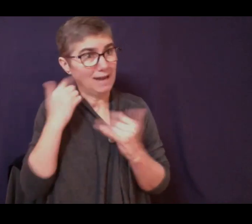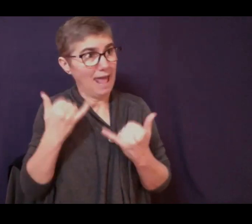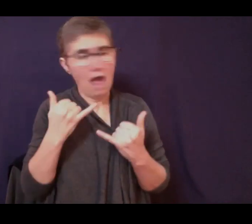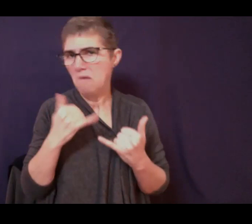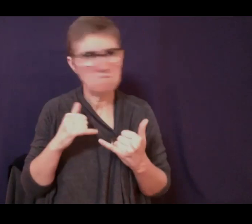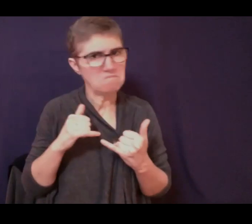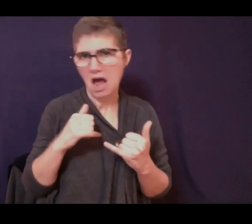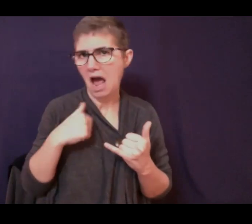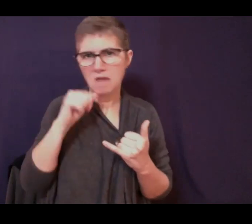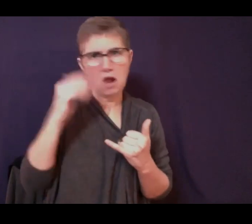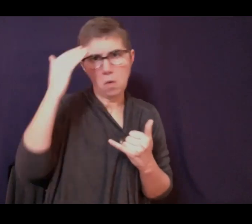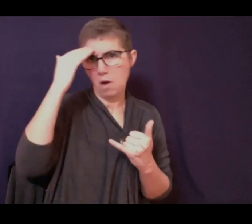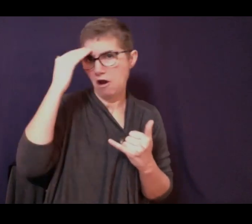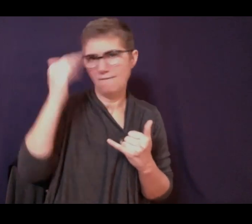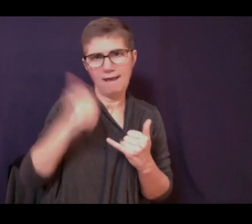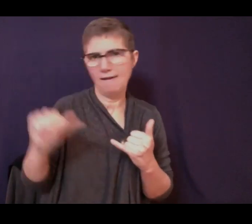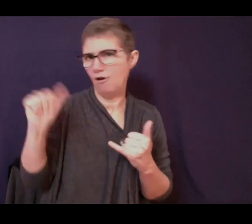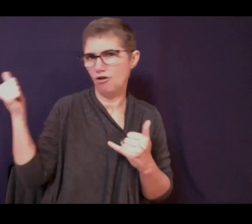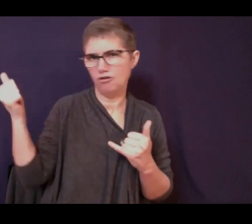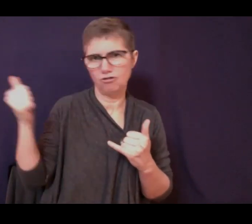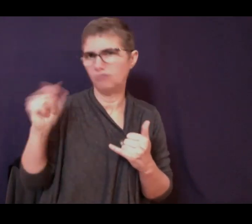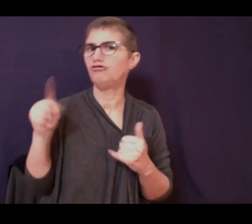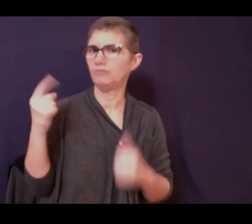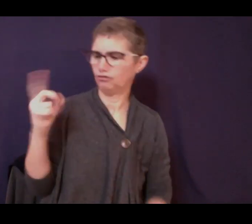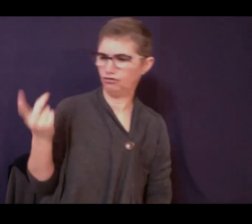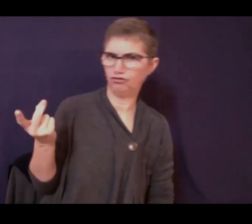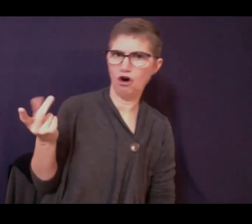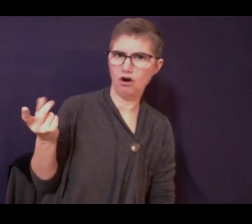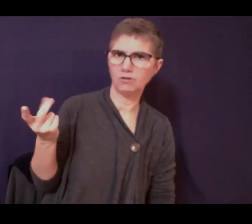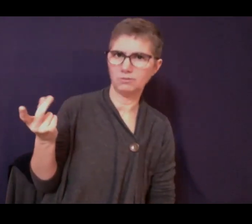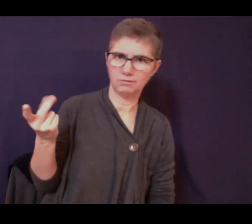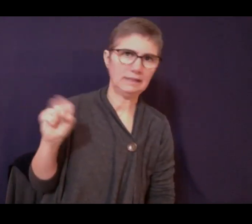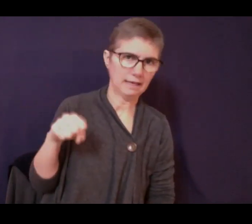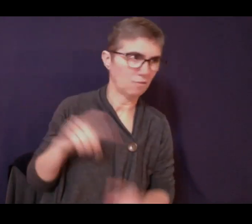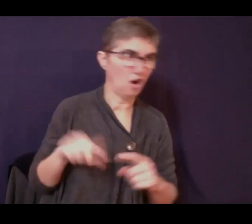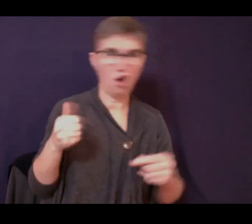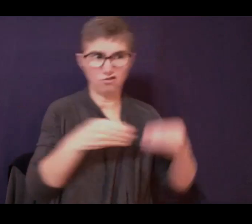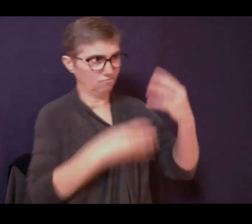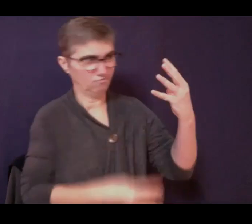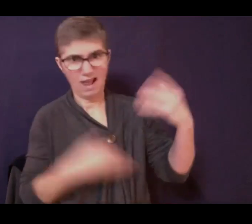dogs that have been approved as reasonable accommodations that doesn't mean it doesn't